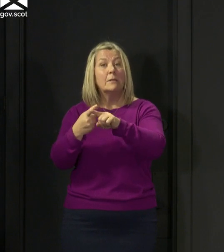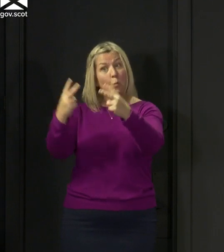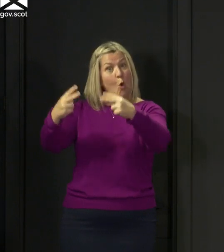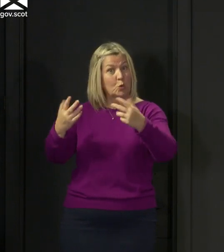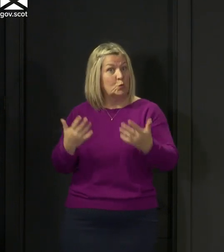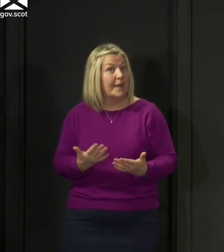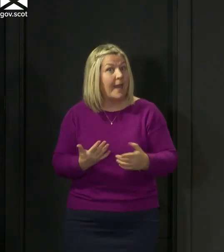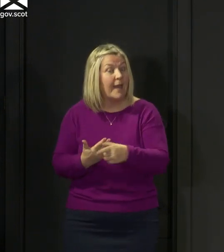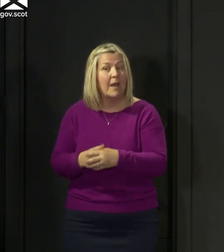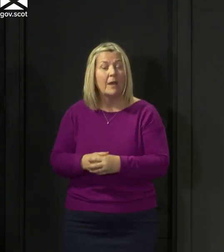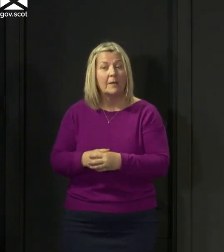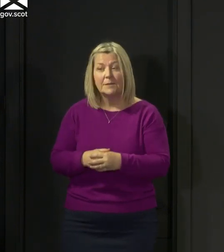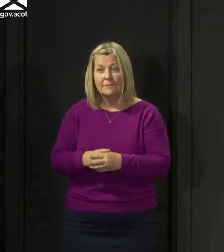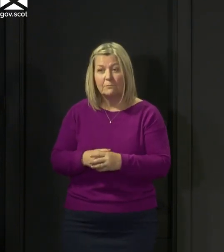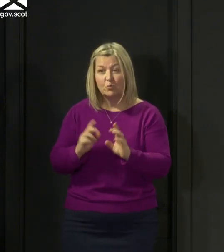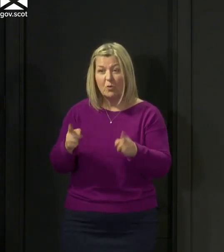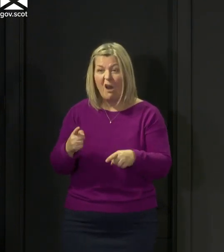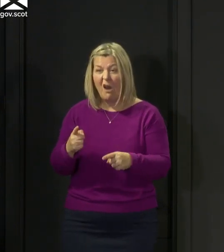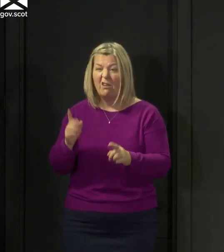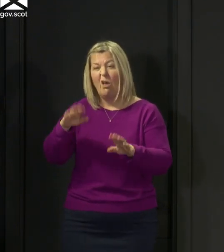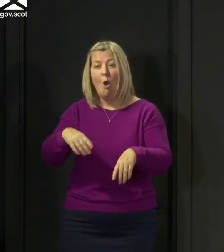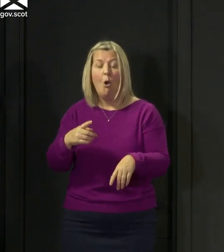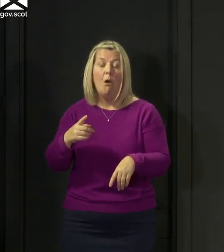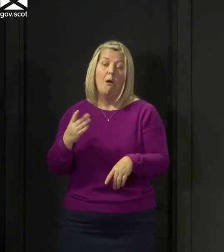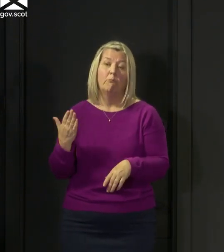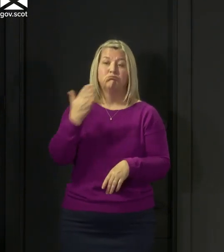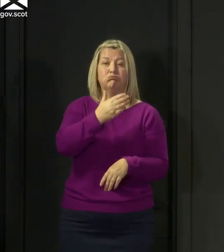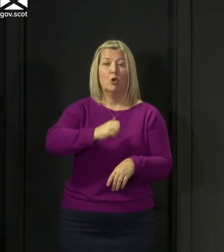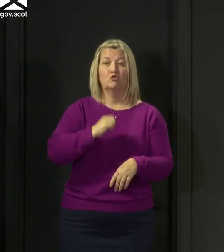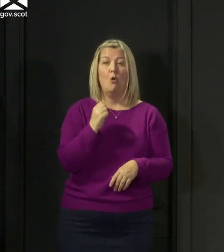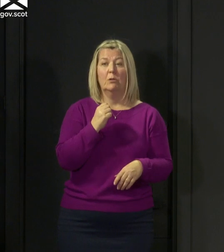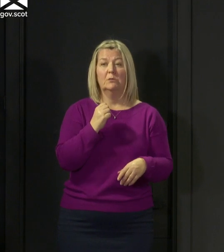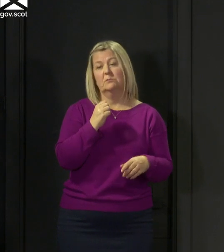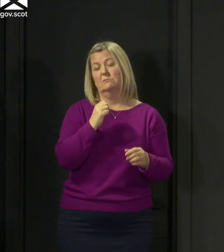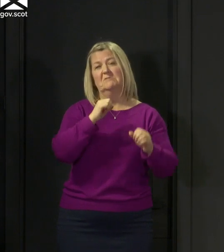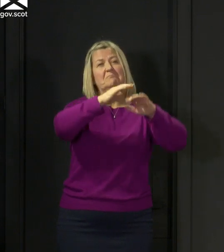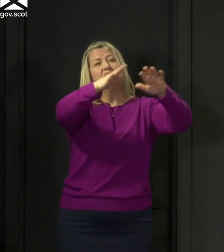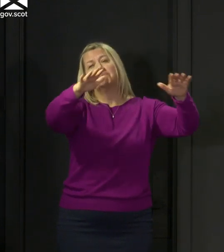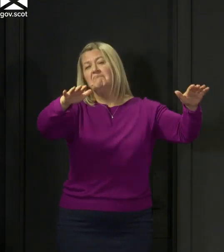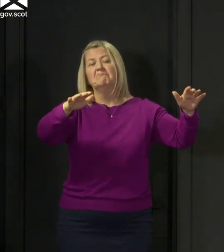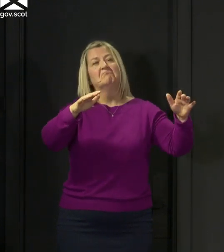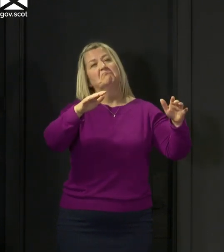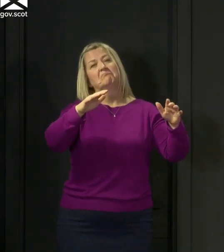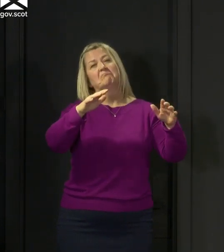Scotland to beauty spots, to go and, you know, visit places, and to do leisure activities,